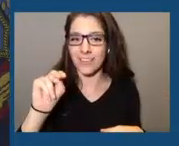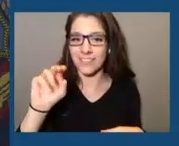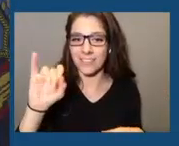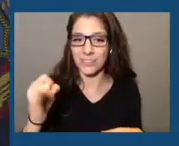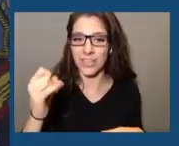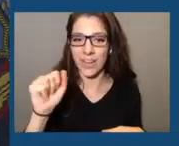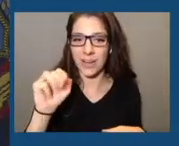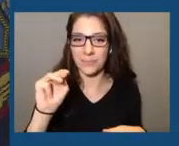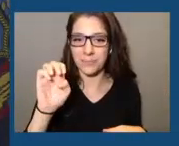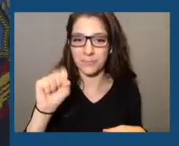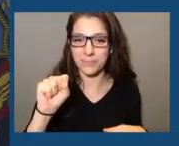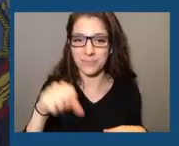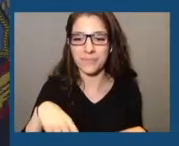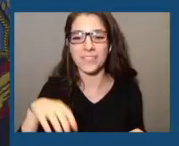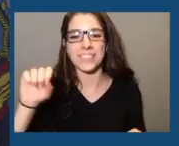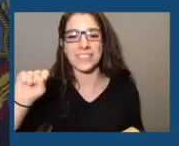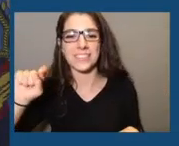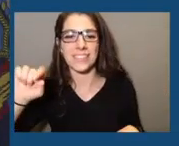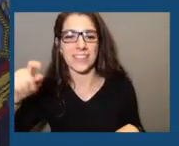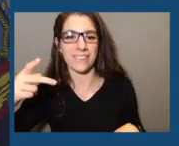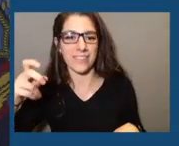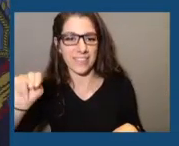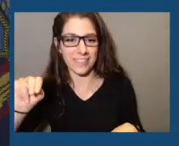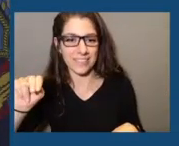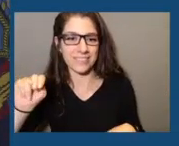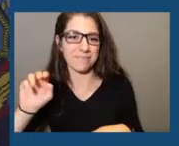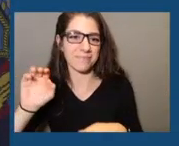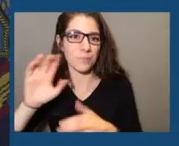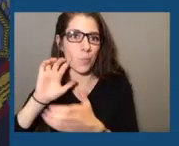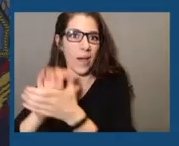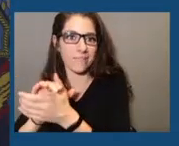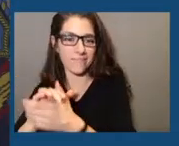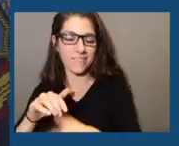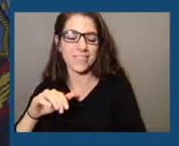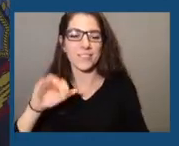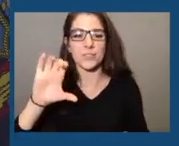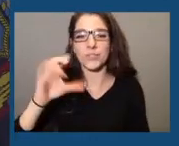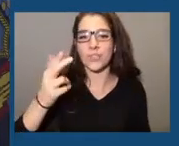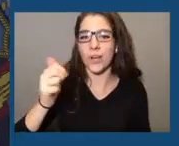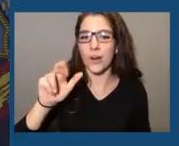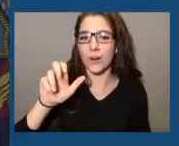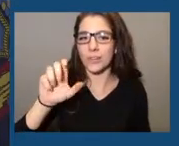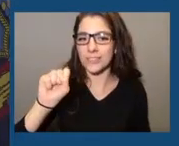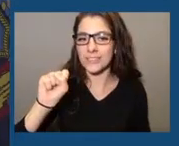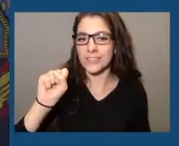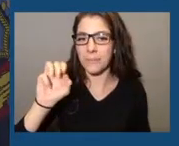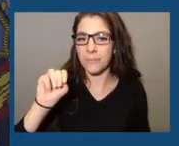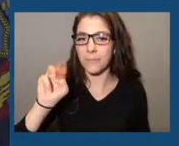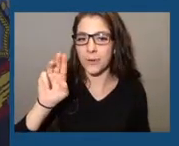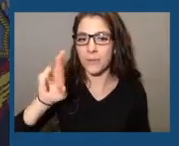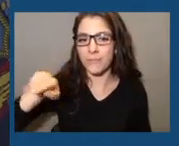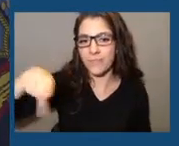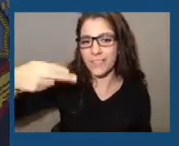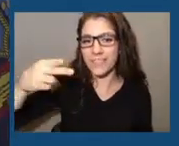uh Michelle Tate, his sister has joined us Charles Murphy, the president of the Police benevolent Association of the State Troopers. Thank you for what you do.